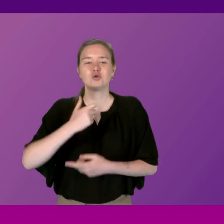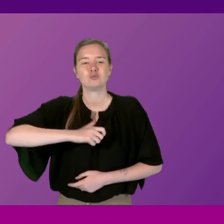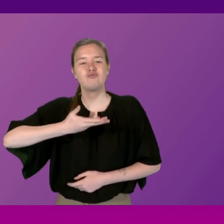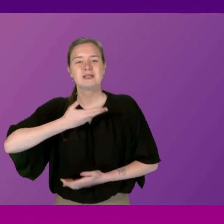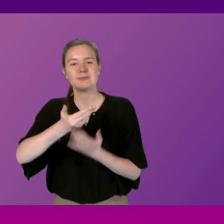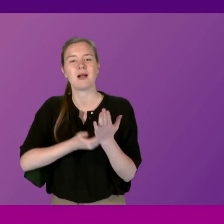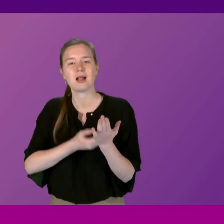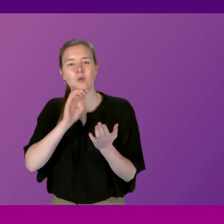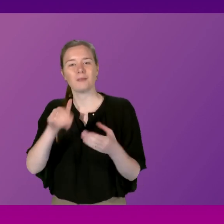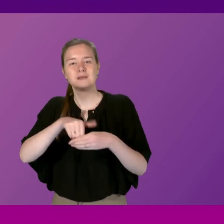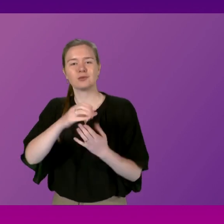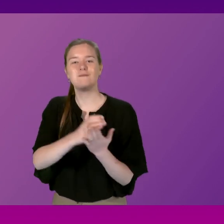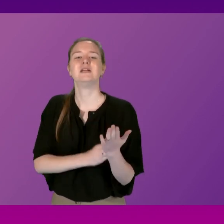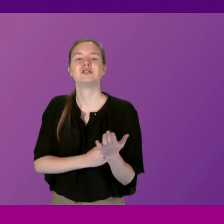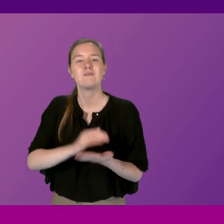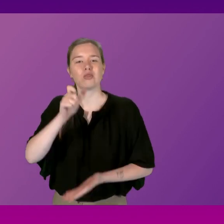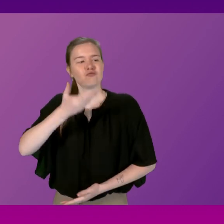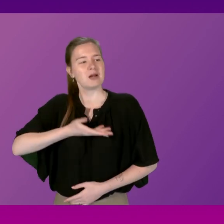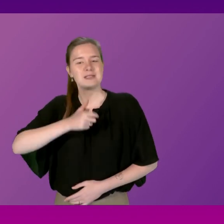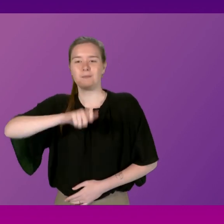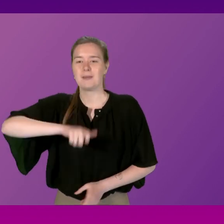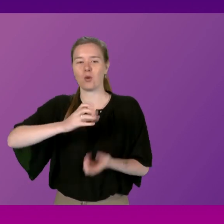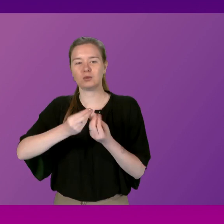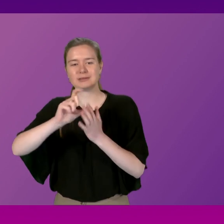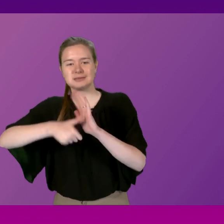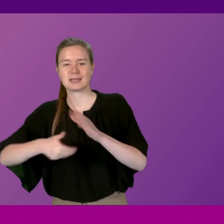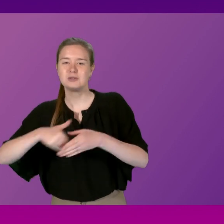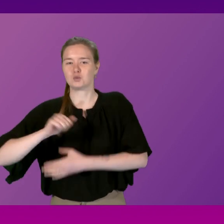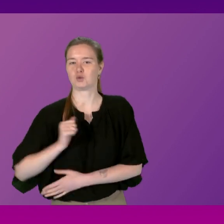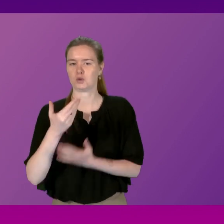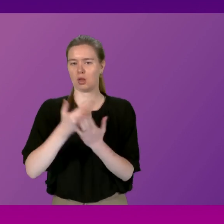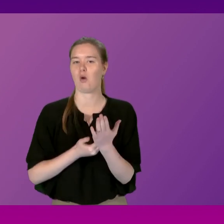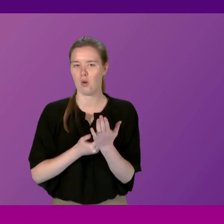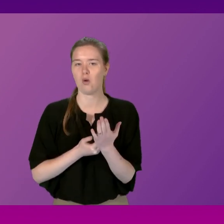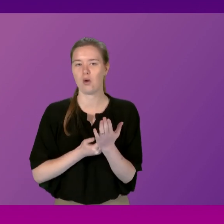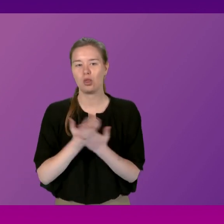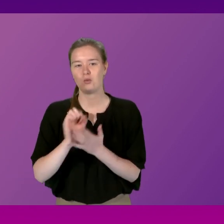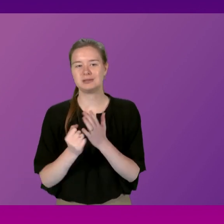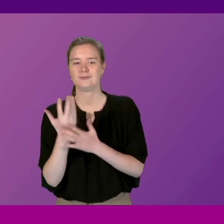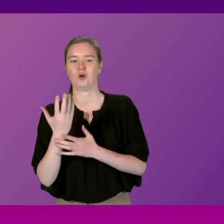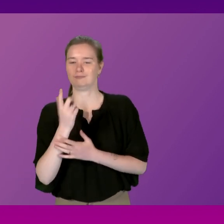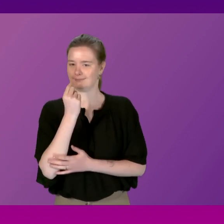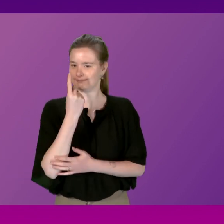the United Nations Convention on the Rights of Persons with Disabilities into Scots law as far as possible within devolved competence.